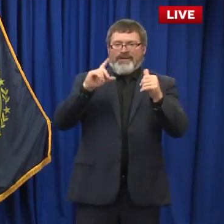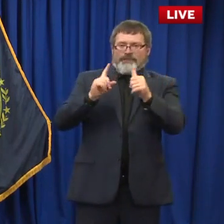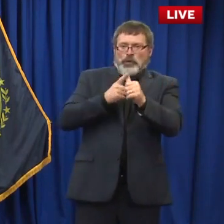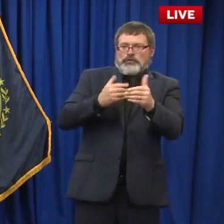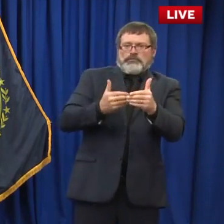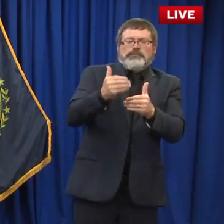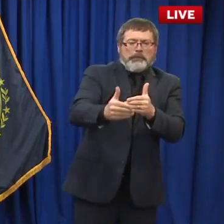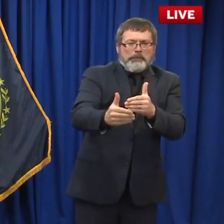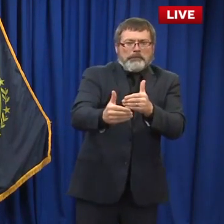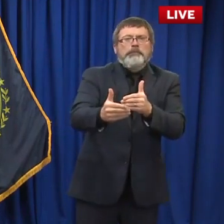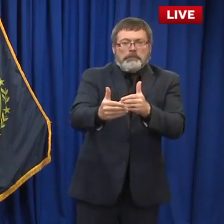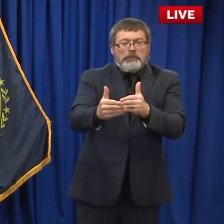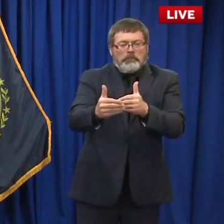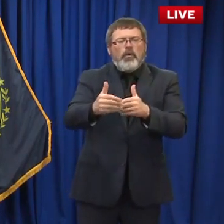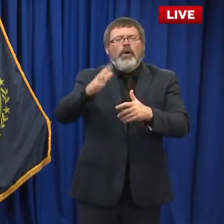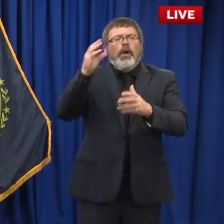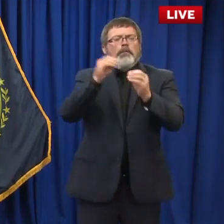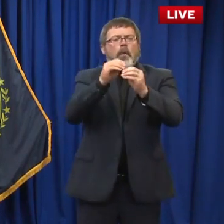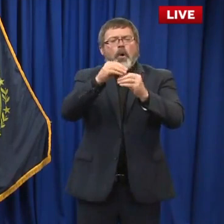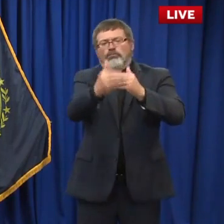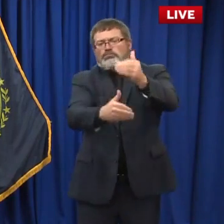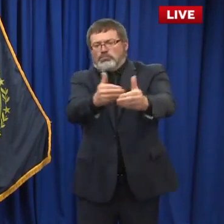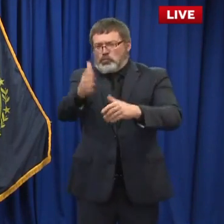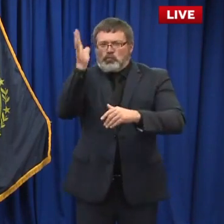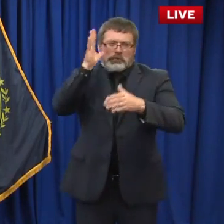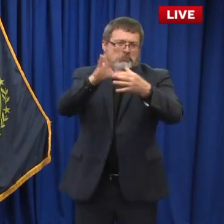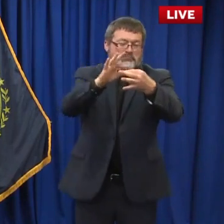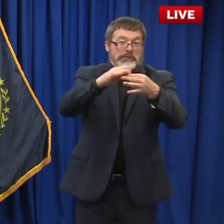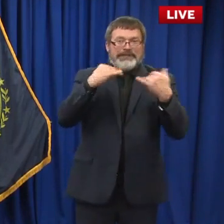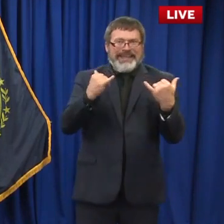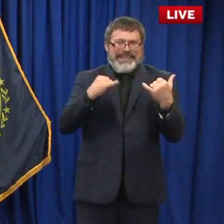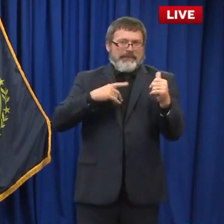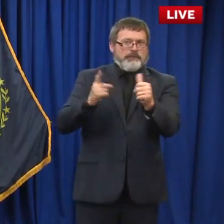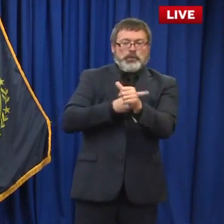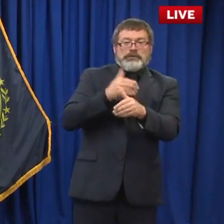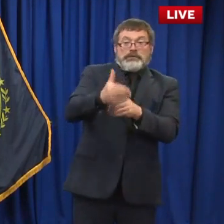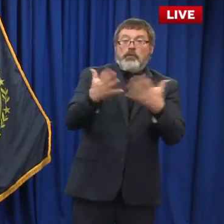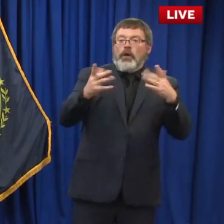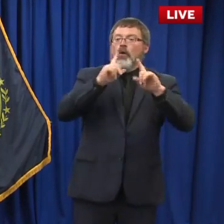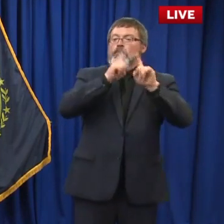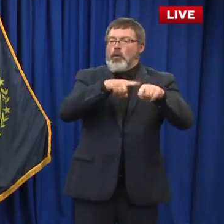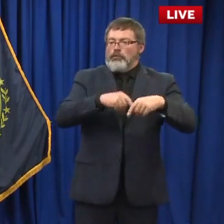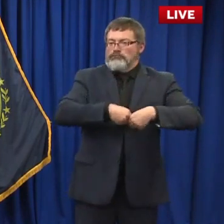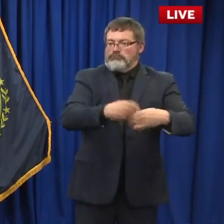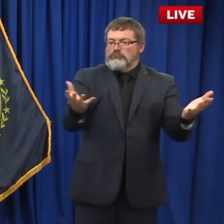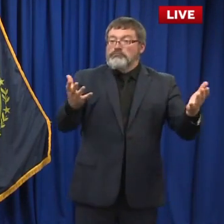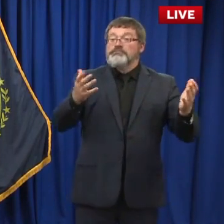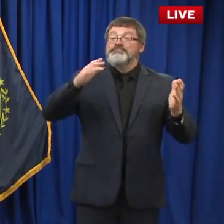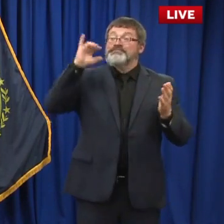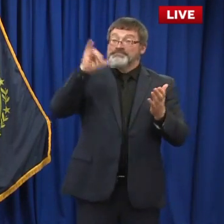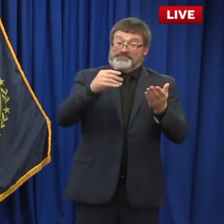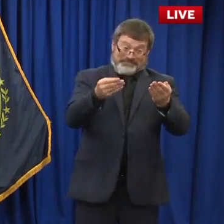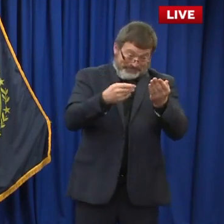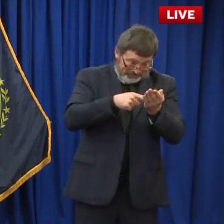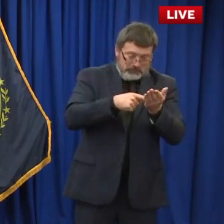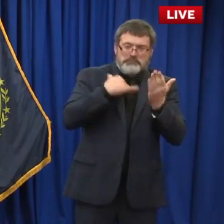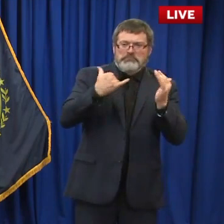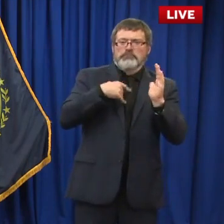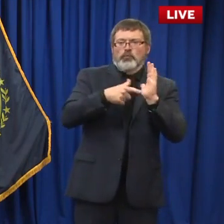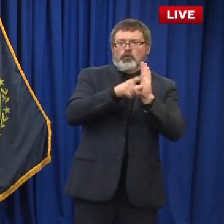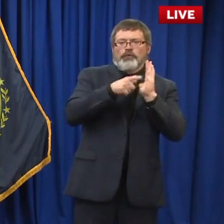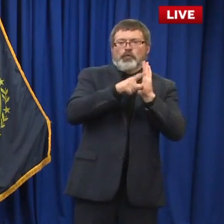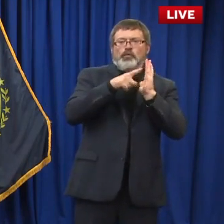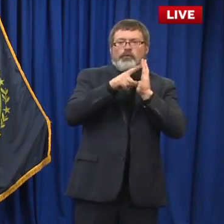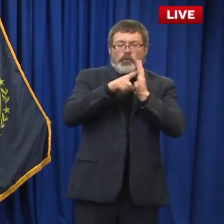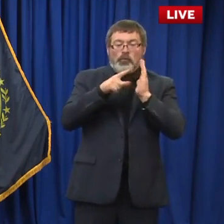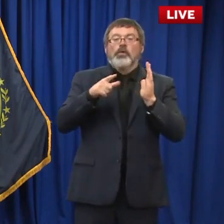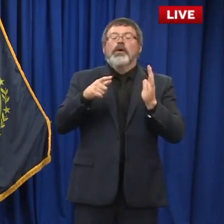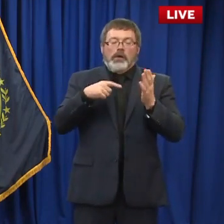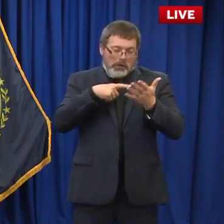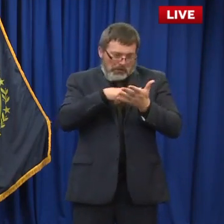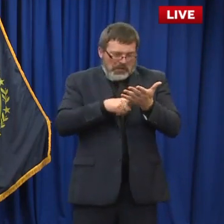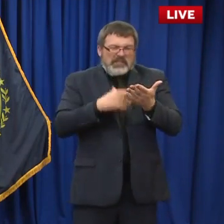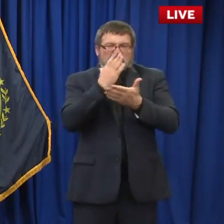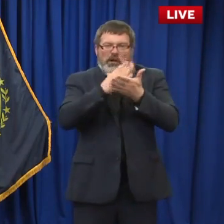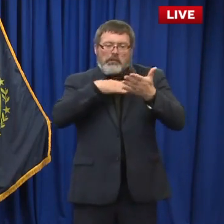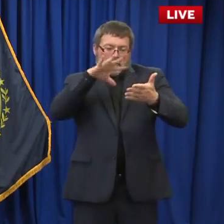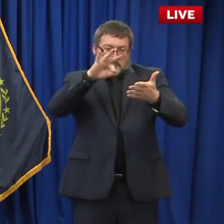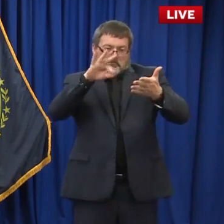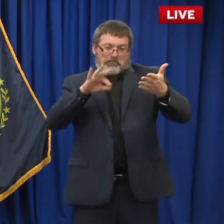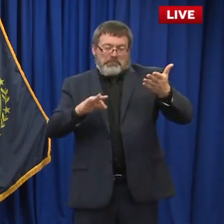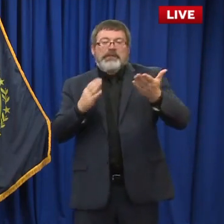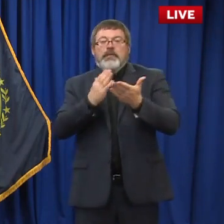THERE WILL BE A LOT OF WORK I THINK THAT BUILDS ON THE GROUND THAT THE -- THE GROUND THAT THEY HAVE LAID FOR US AND WHILE OUR OFFICE CONTINUES TO REVIEW THE ROCKETS WE HAVE IDENTIFIED